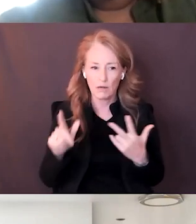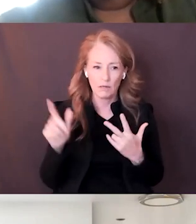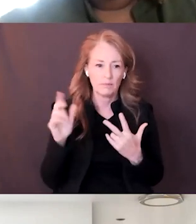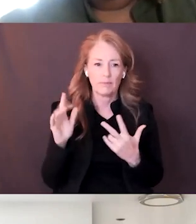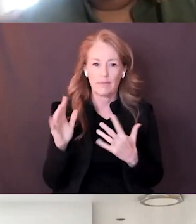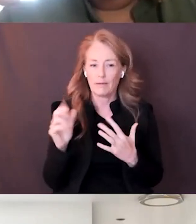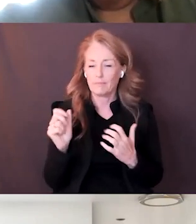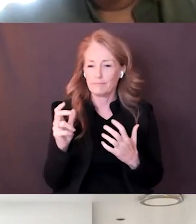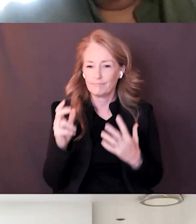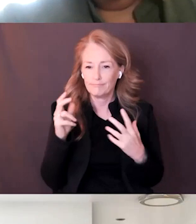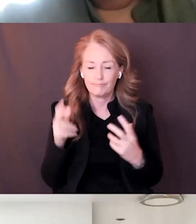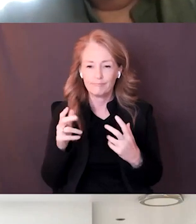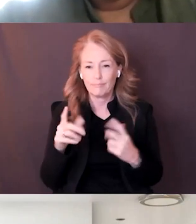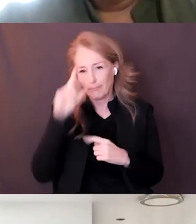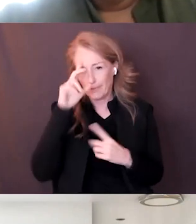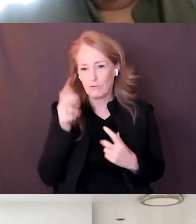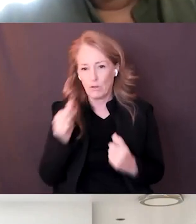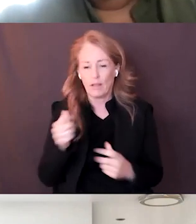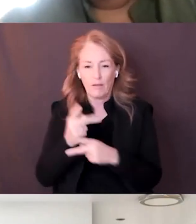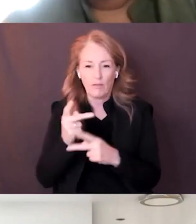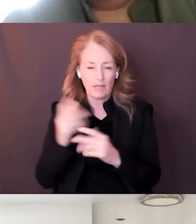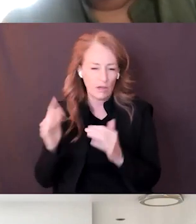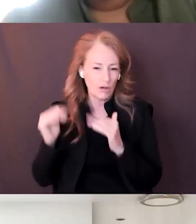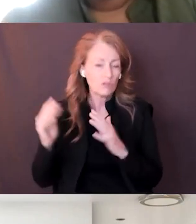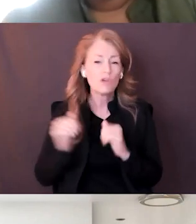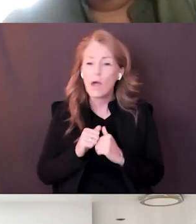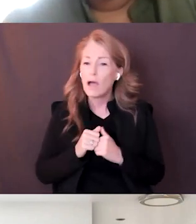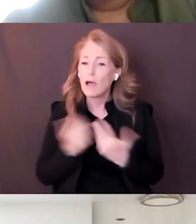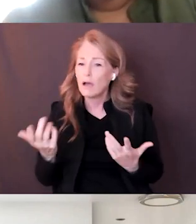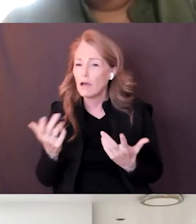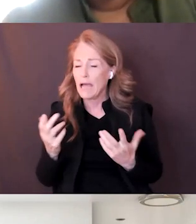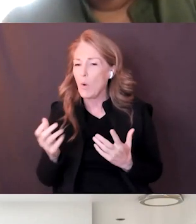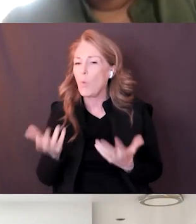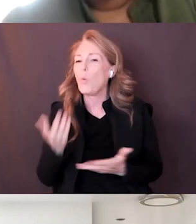NEED THE HIGHER LEVEL THE CARE? ALL RIGHT.